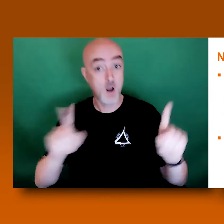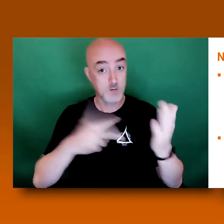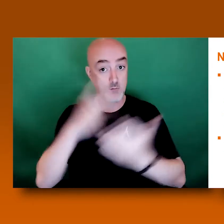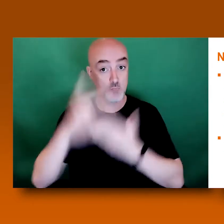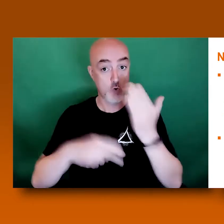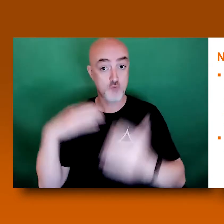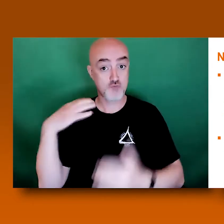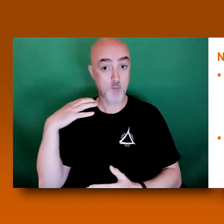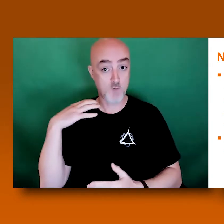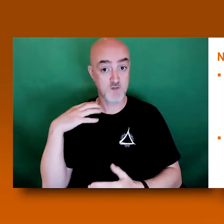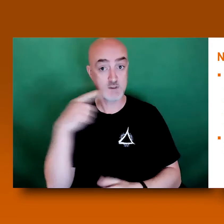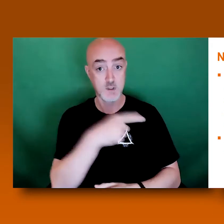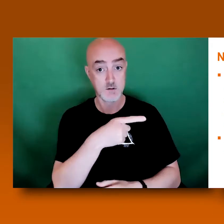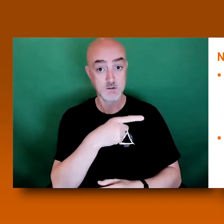and a program official at NIH.